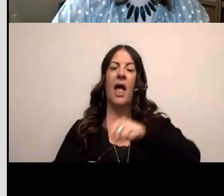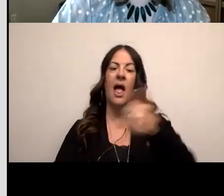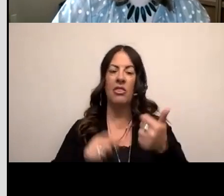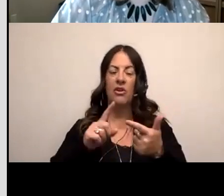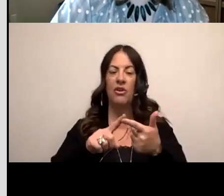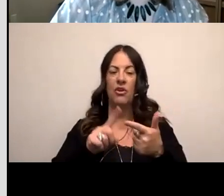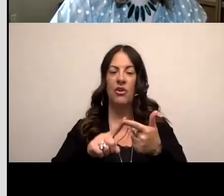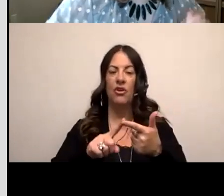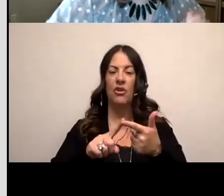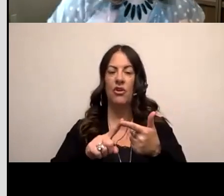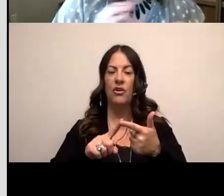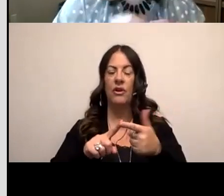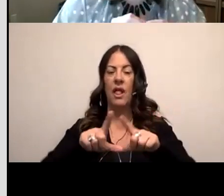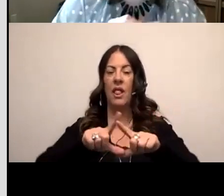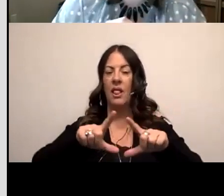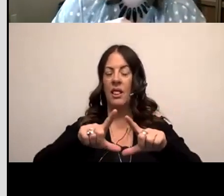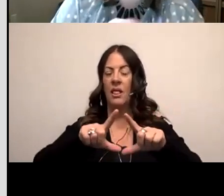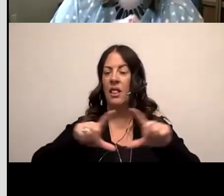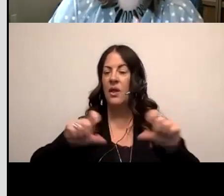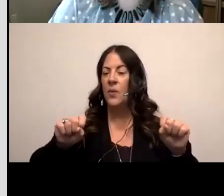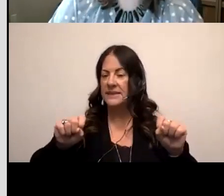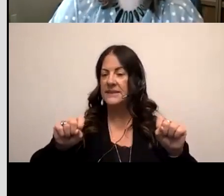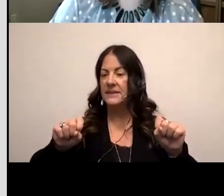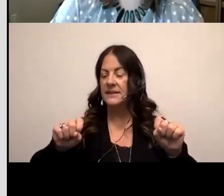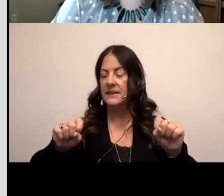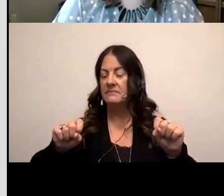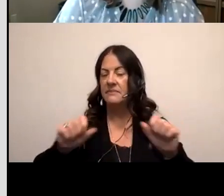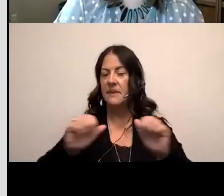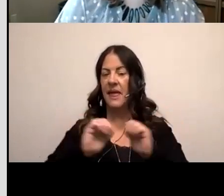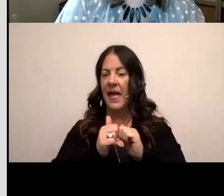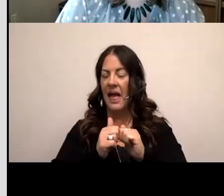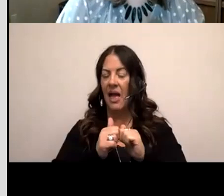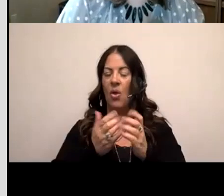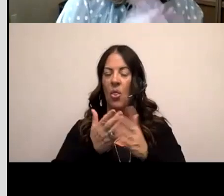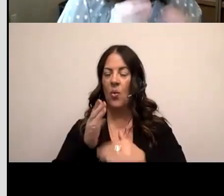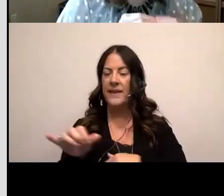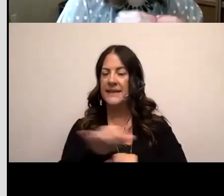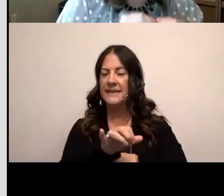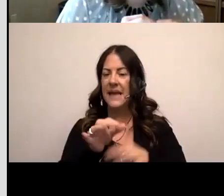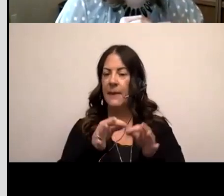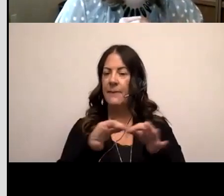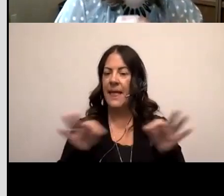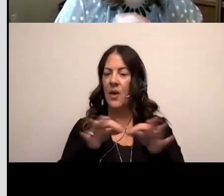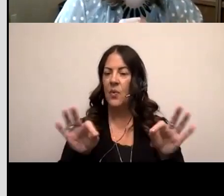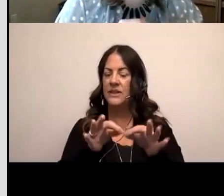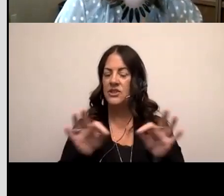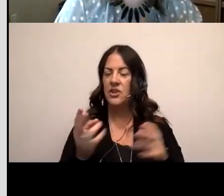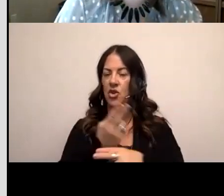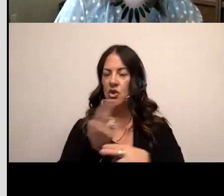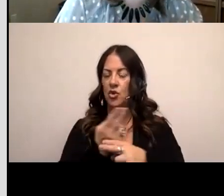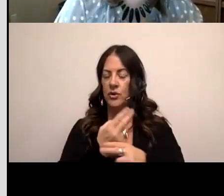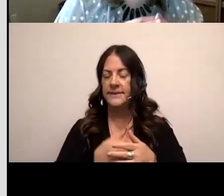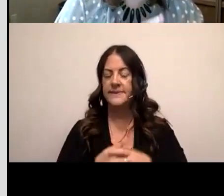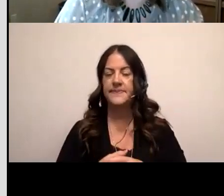AND I THINK THIS IS SOMETHING MAYBE SPECIFICALLY FOR DEAF AND HARD-OF-HEARING LEARNERS AND